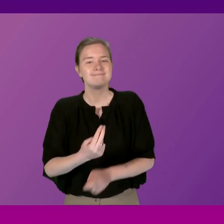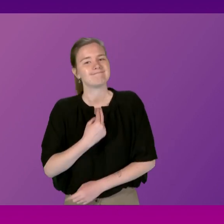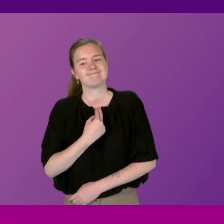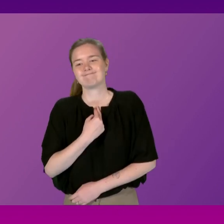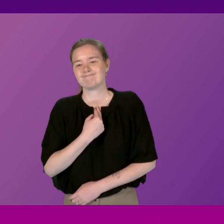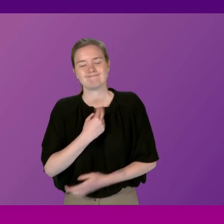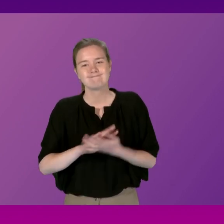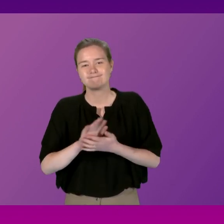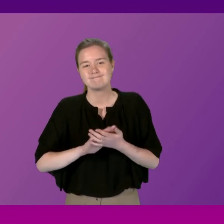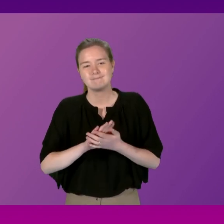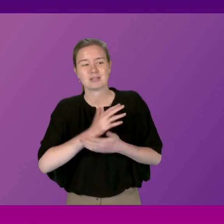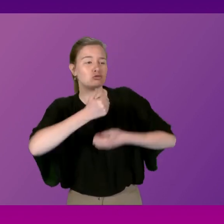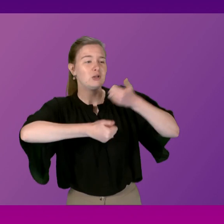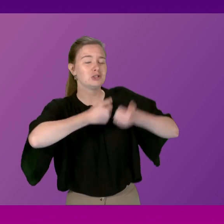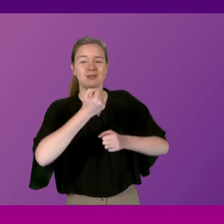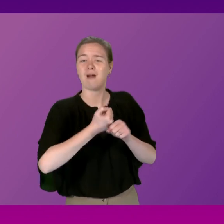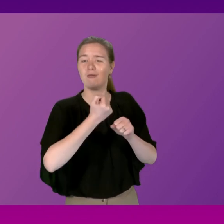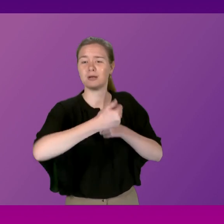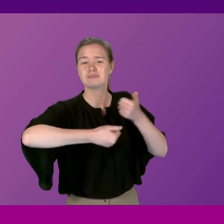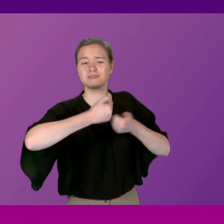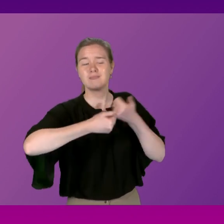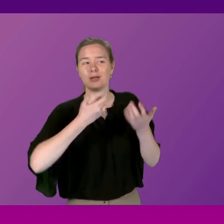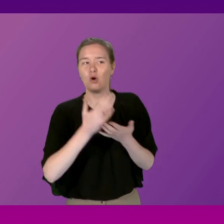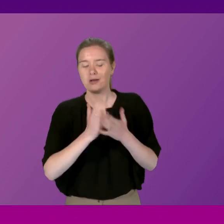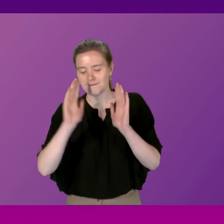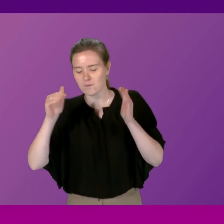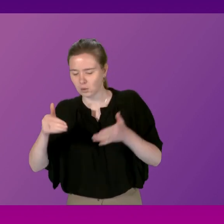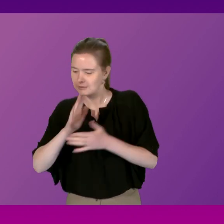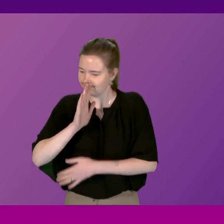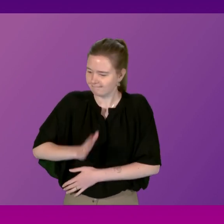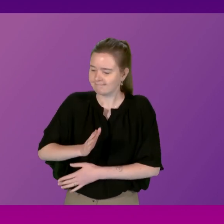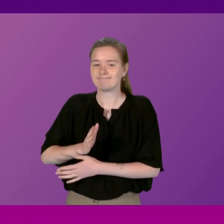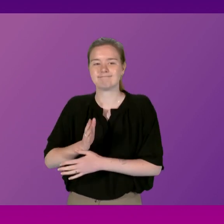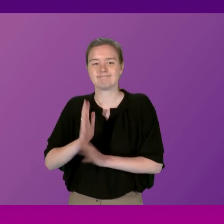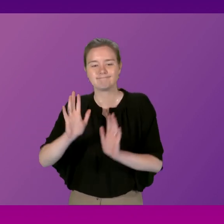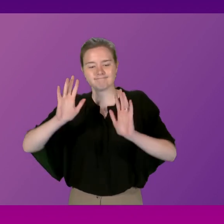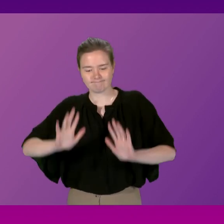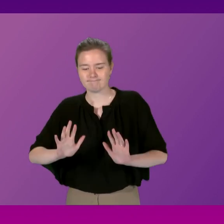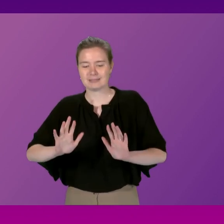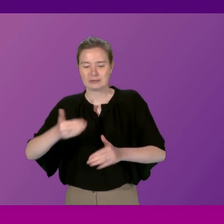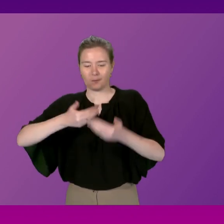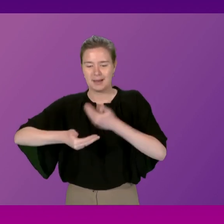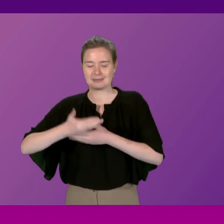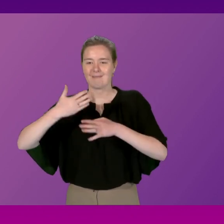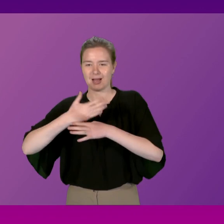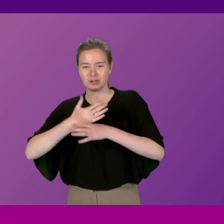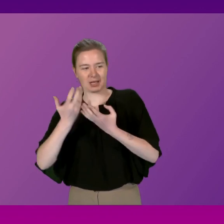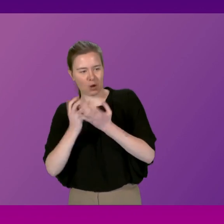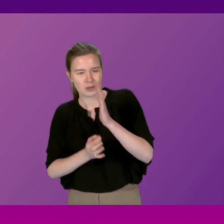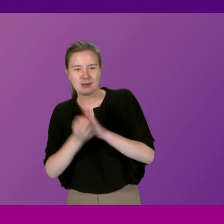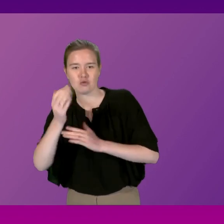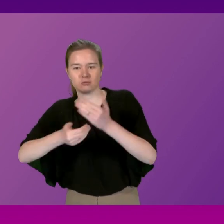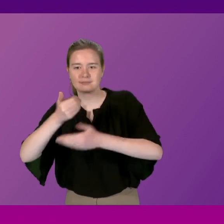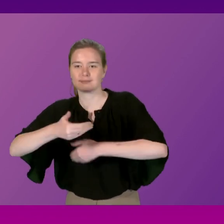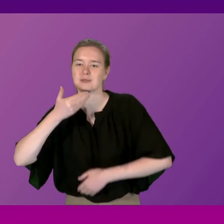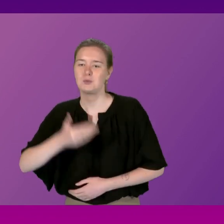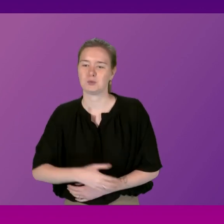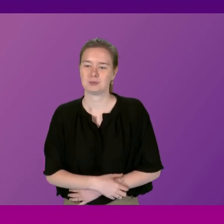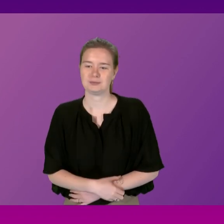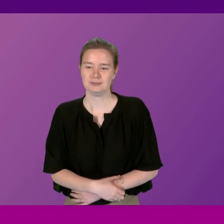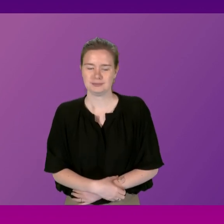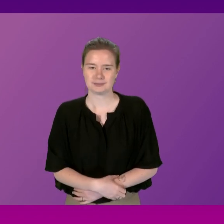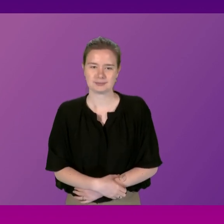merely seeks to congratulate the Government instead of taking a serious look at its actions